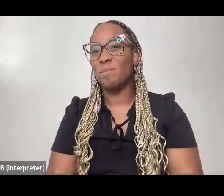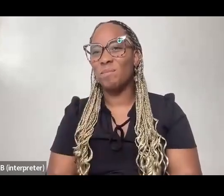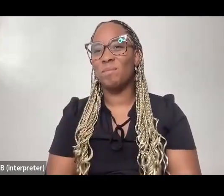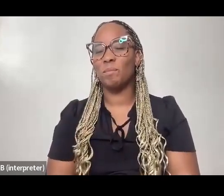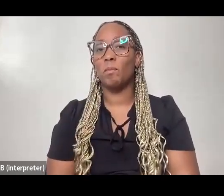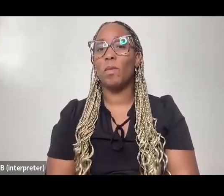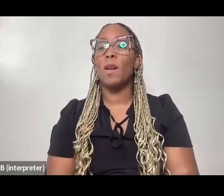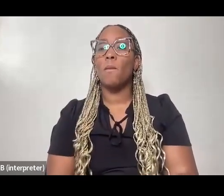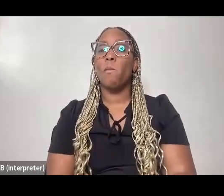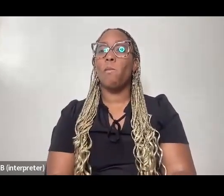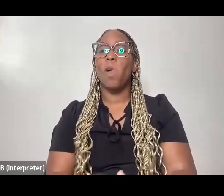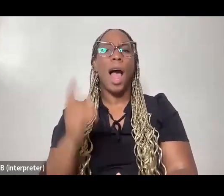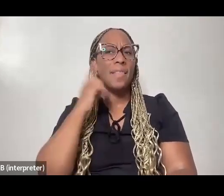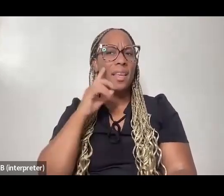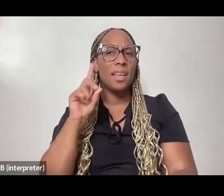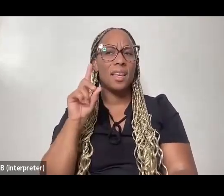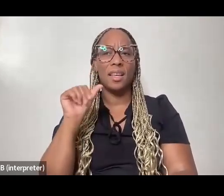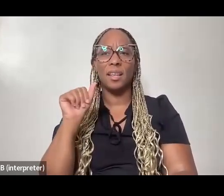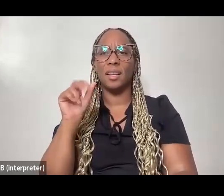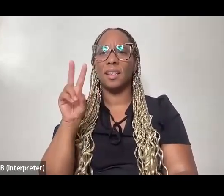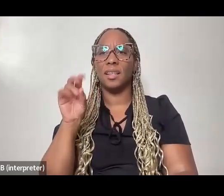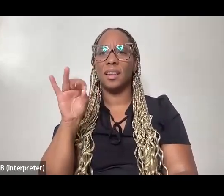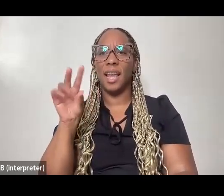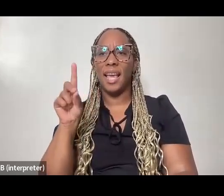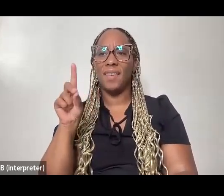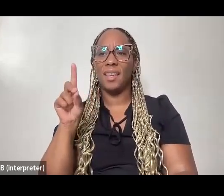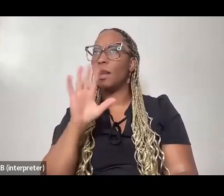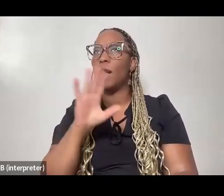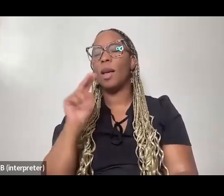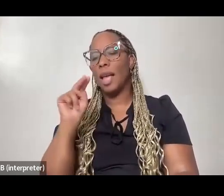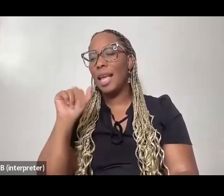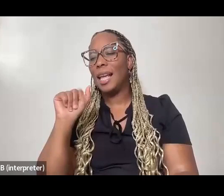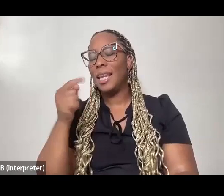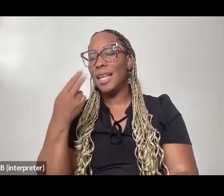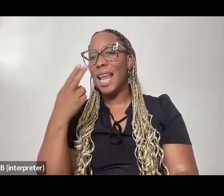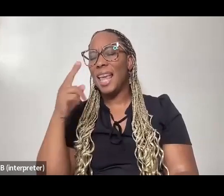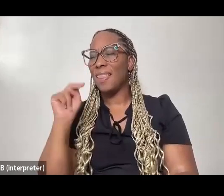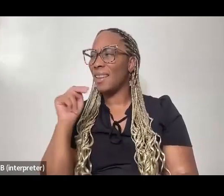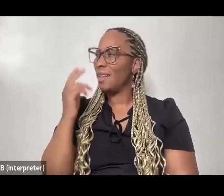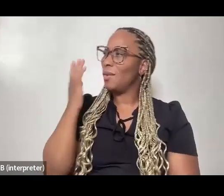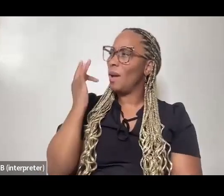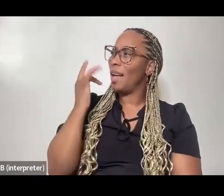And I think it was David that had the -- no, it was Nathan. What -- I can't think of the names.